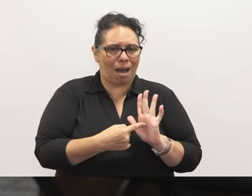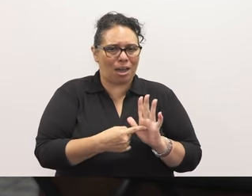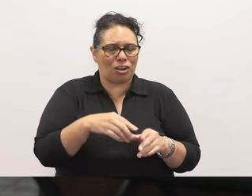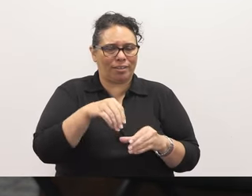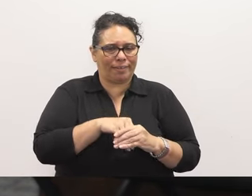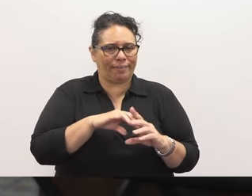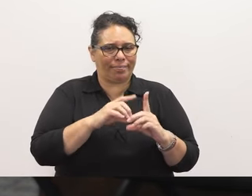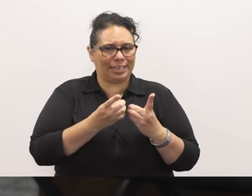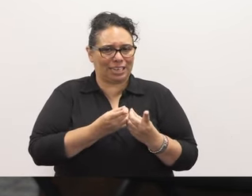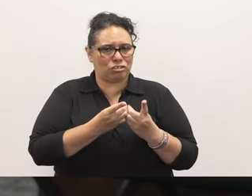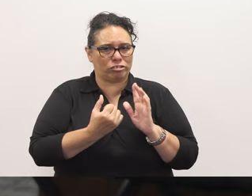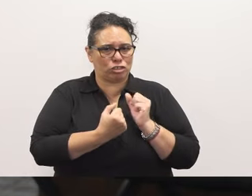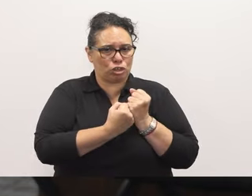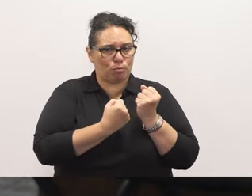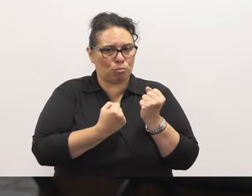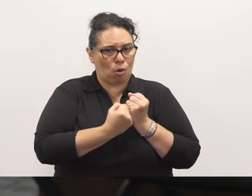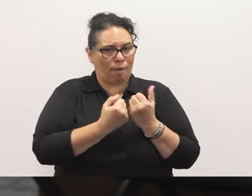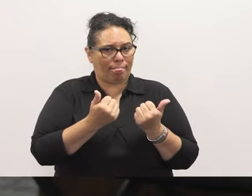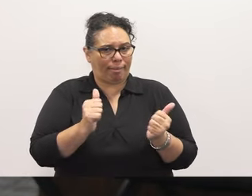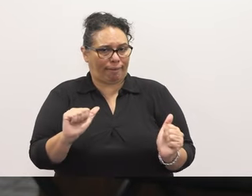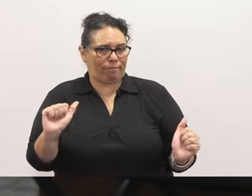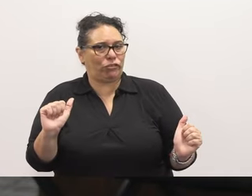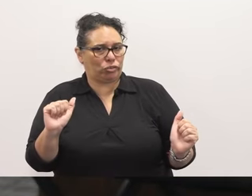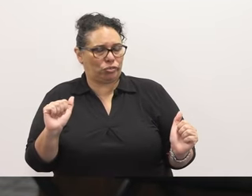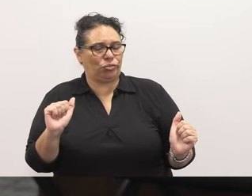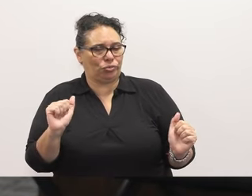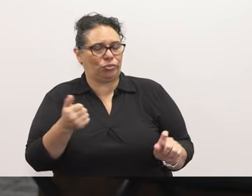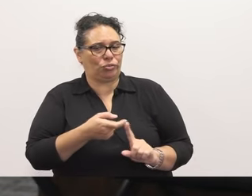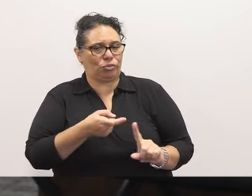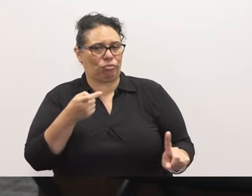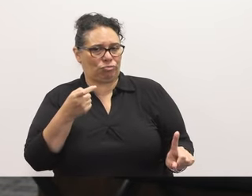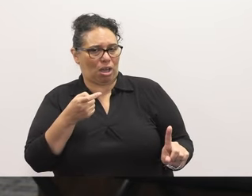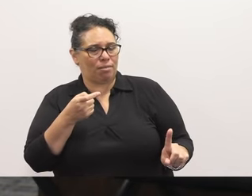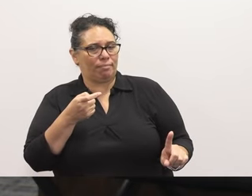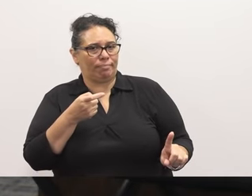to support these efforts from both administrative,